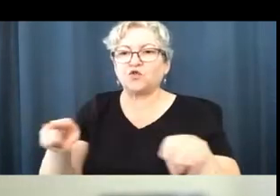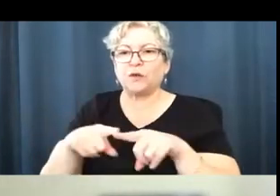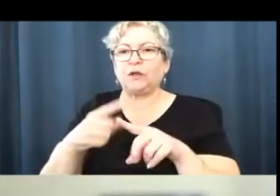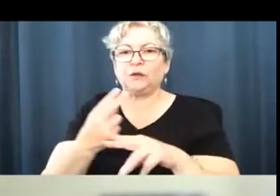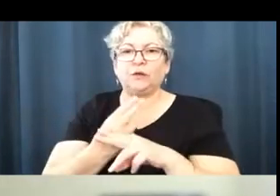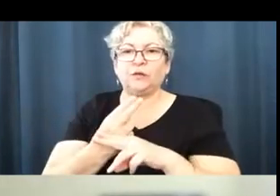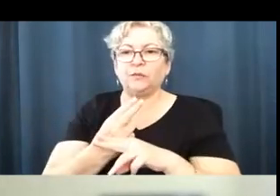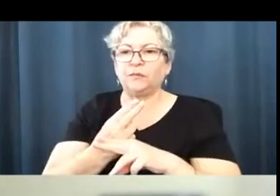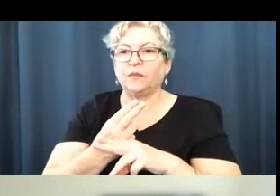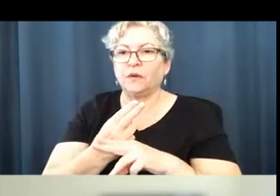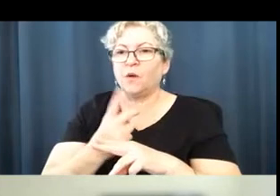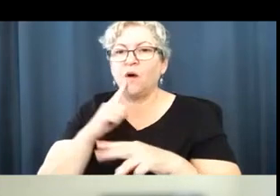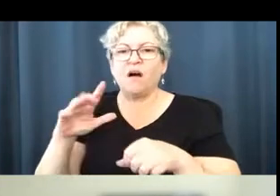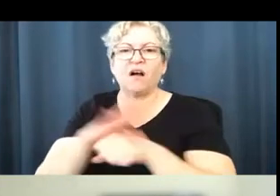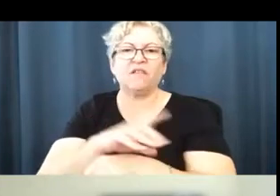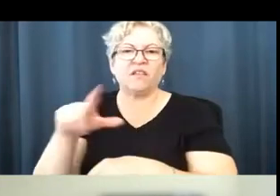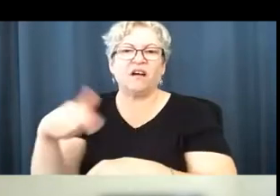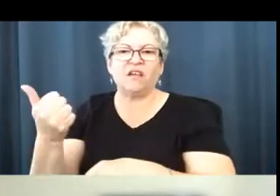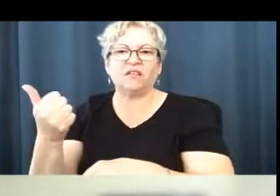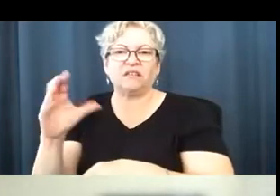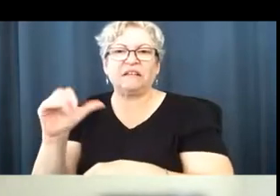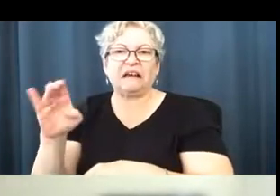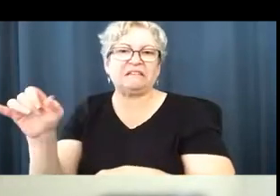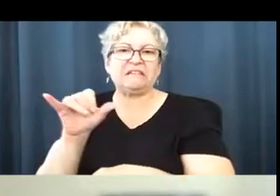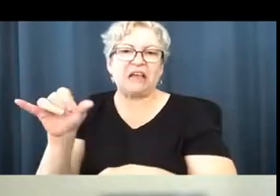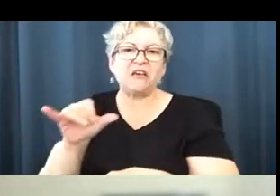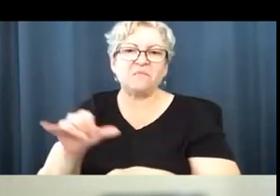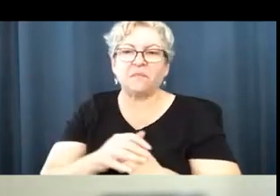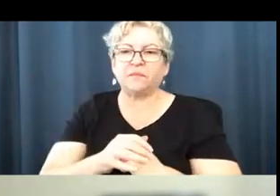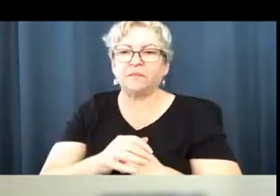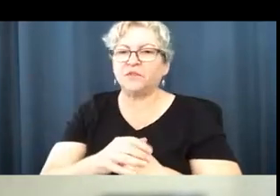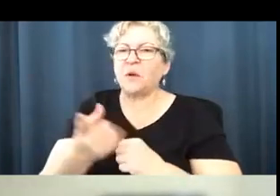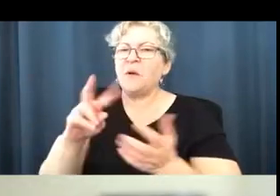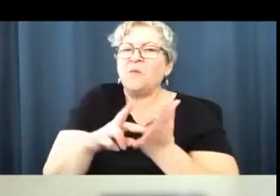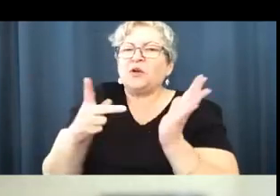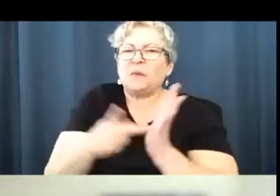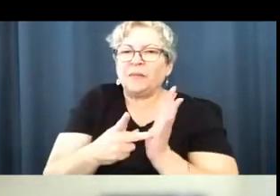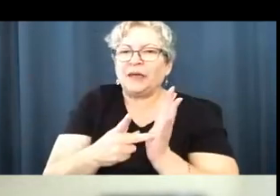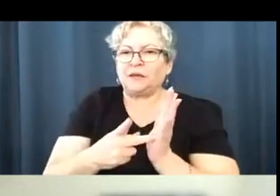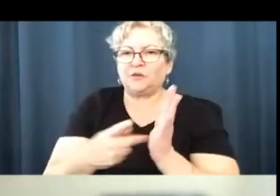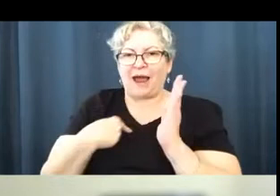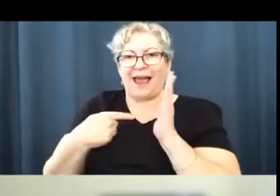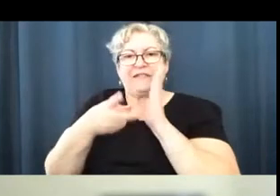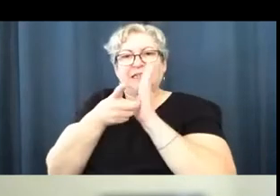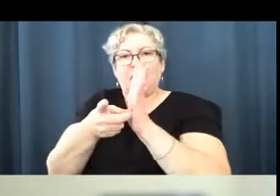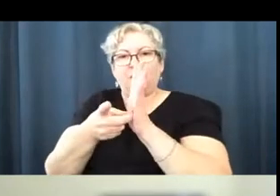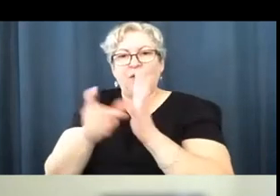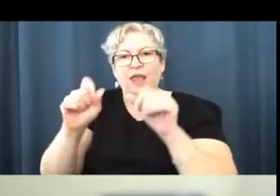usually it's going to cover those other cases as well. So, what's a screen reader? I've got a demo, if you've never heard a screen reader speaking.